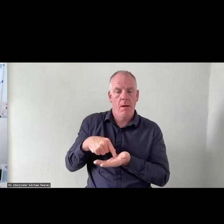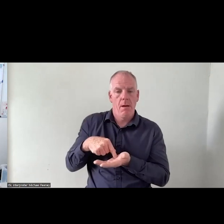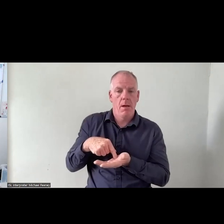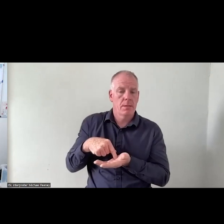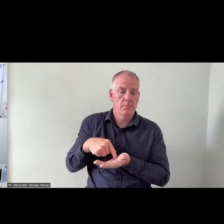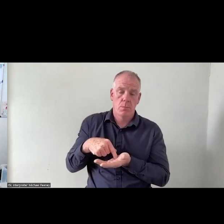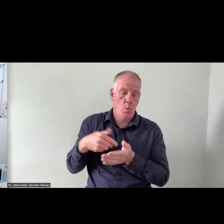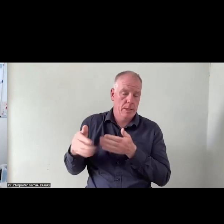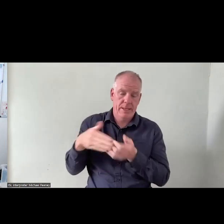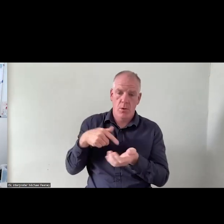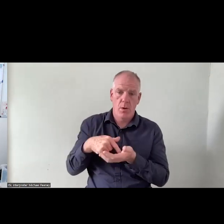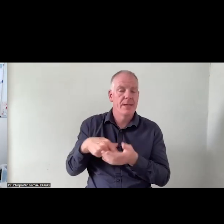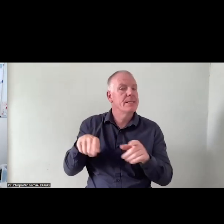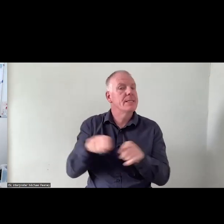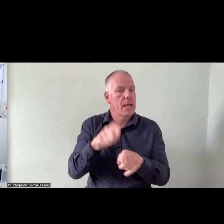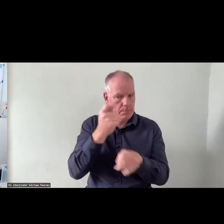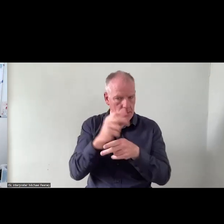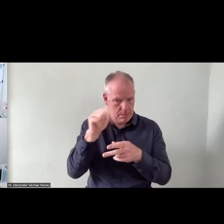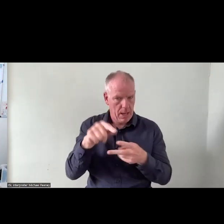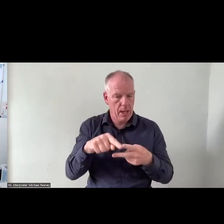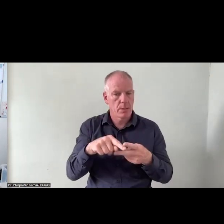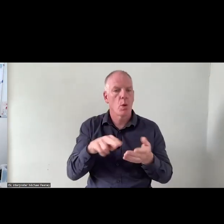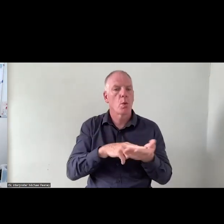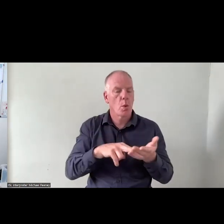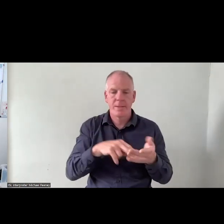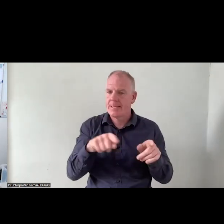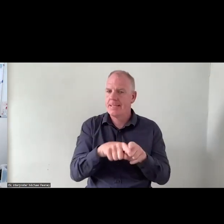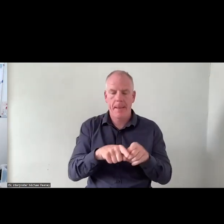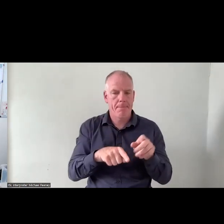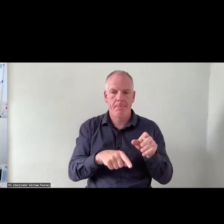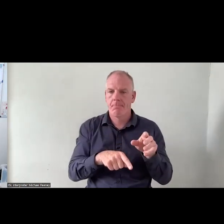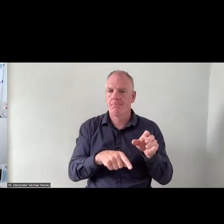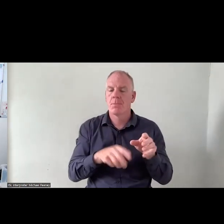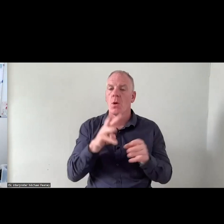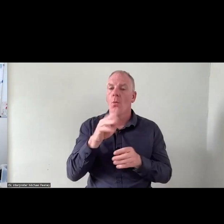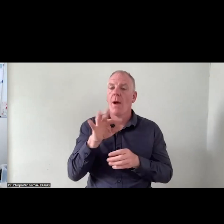but at the same time, you use the same Wi-Fi network.